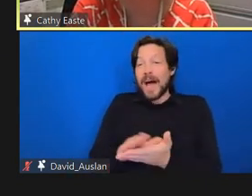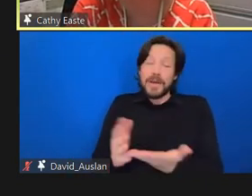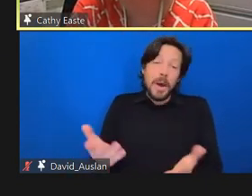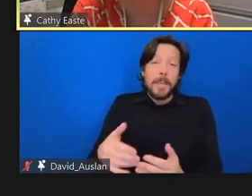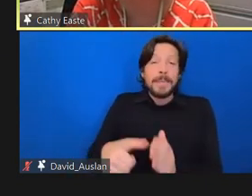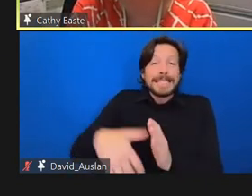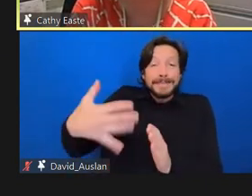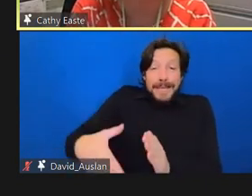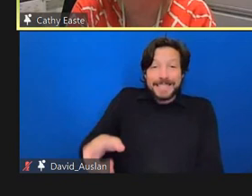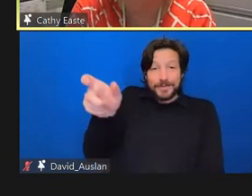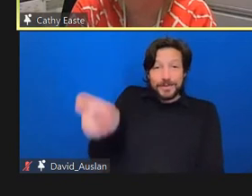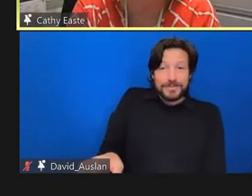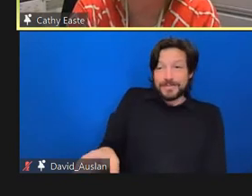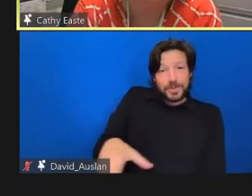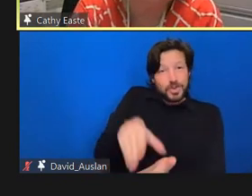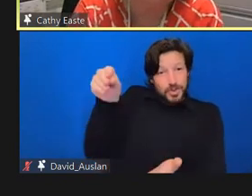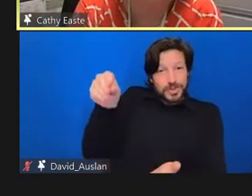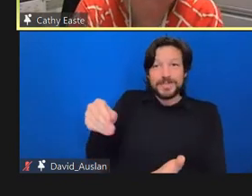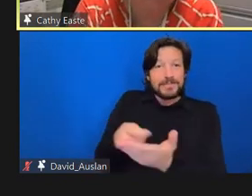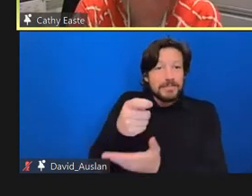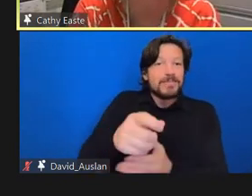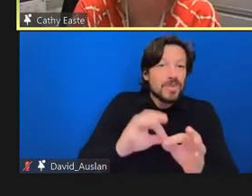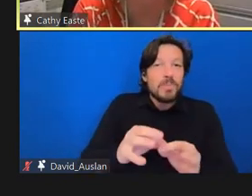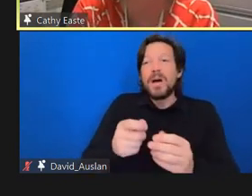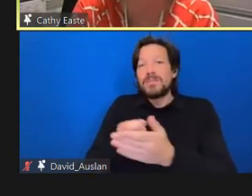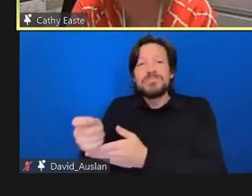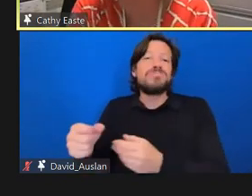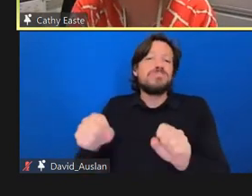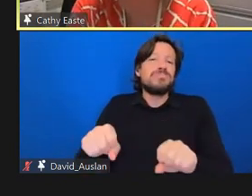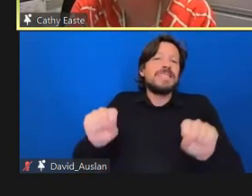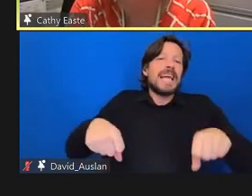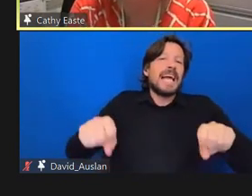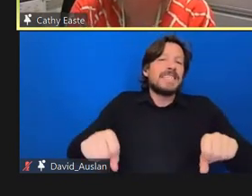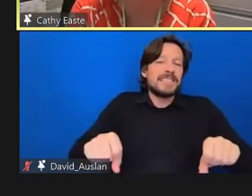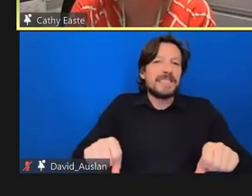not about dollars, right? It's not about, yes, they are more expensive, but it's about giving